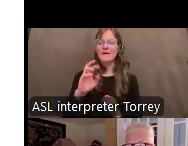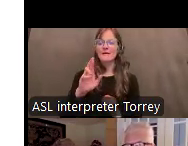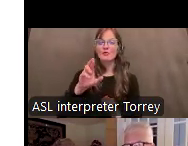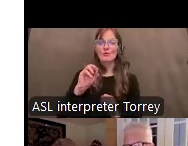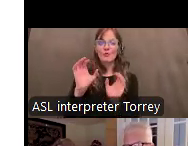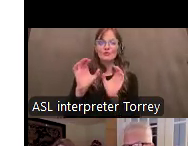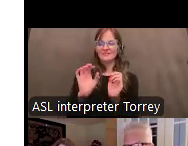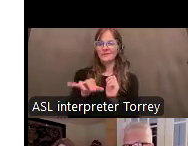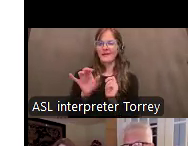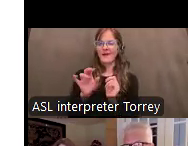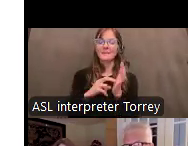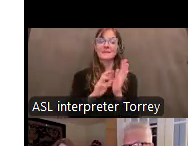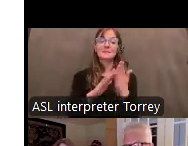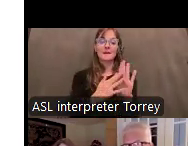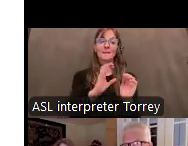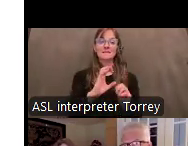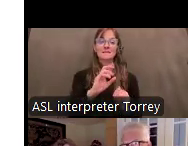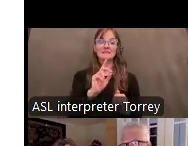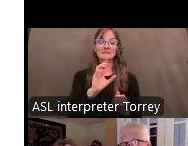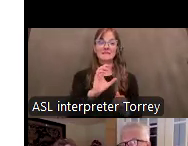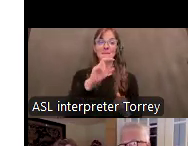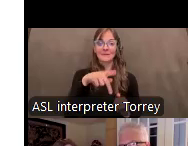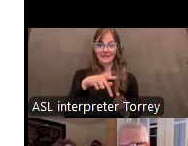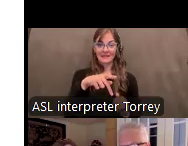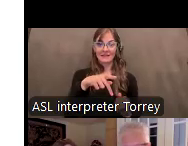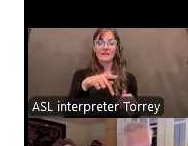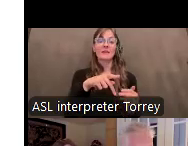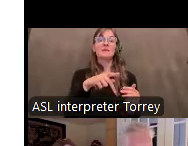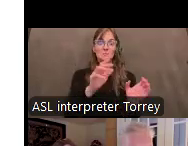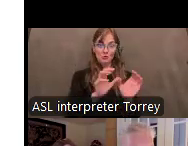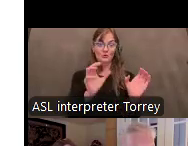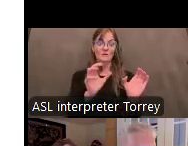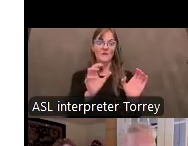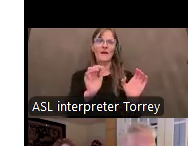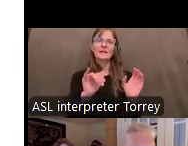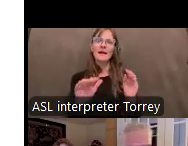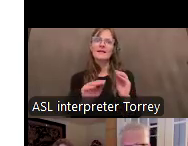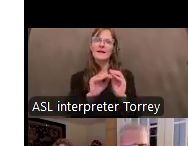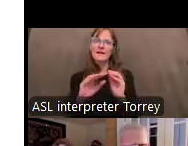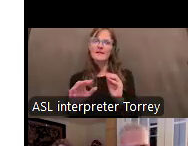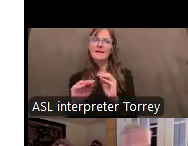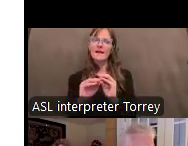and have their certification, they have opportunities to add to that through these additional credentials.